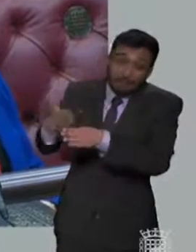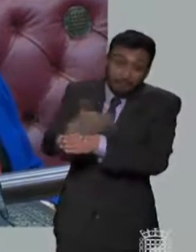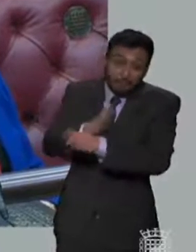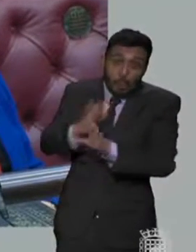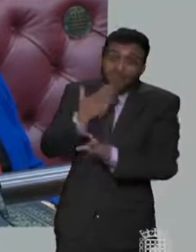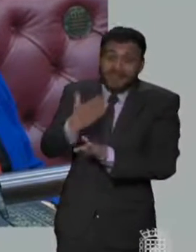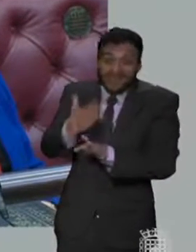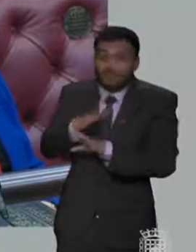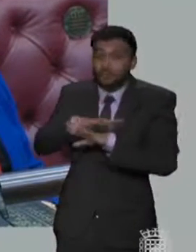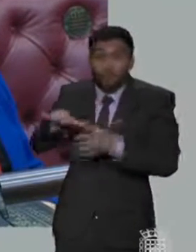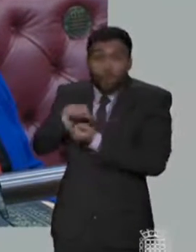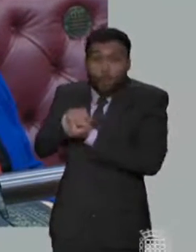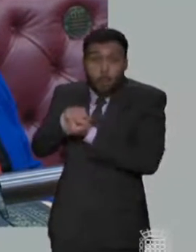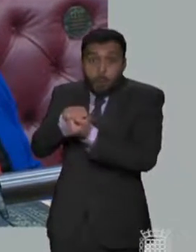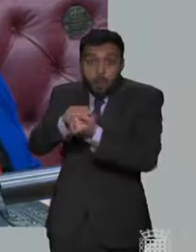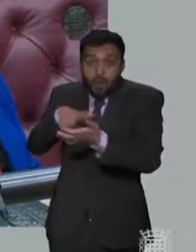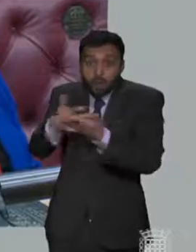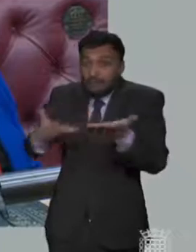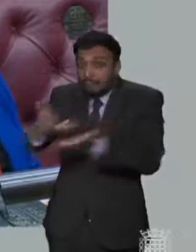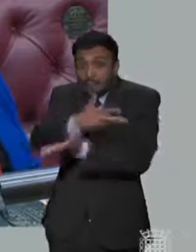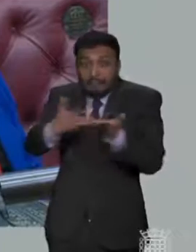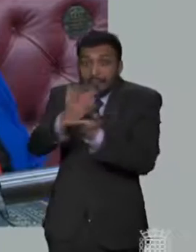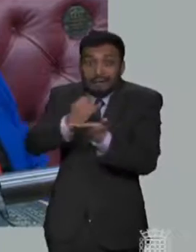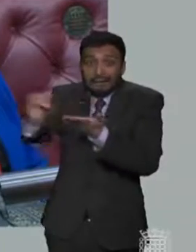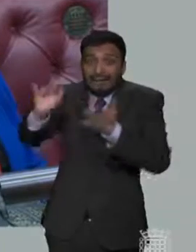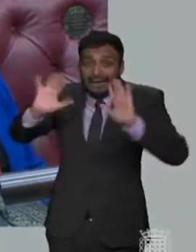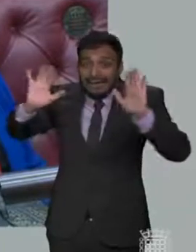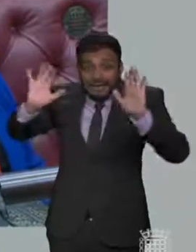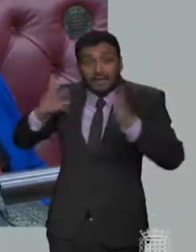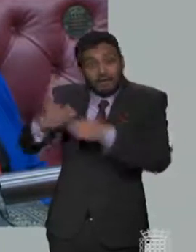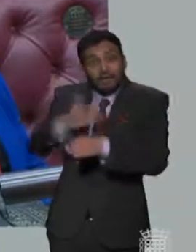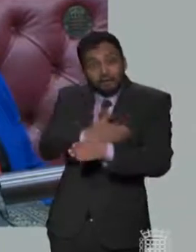for great celebration by the people for whom this will make a great change to their life